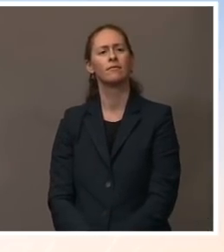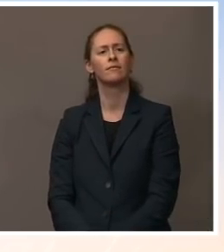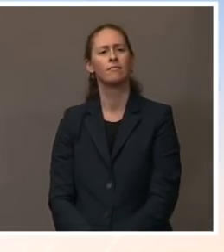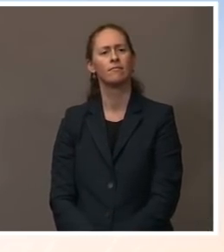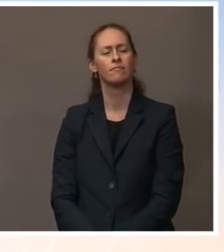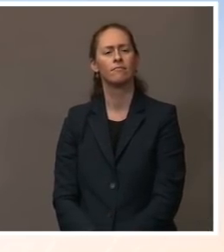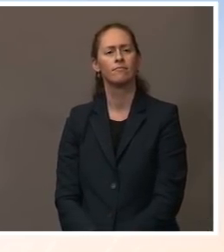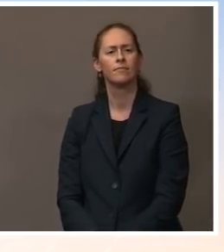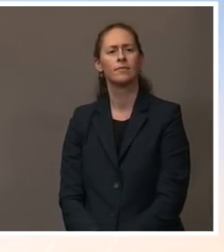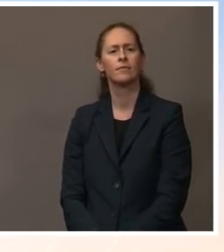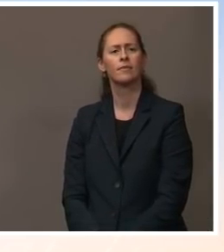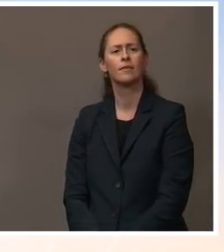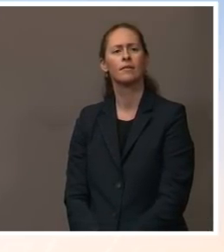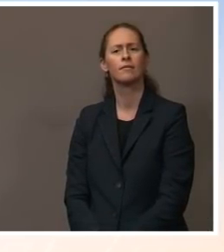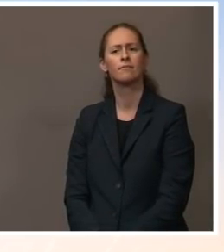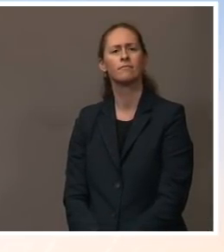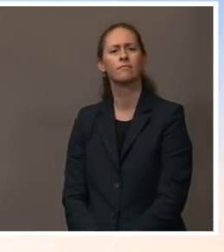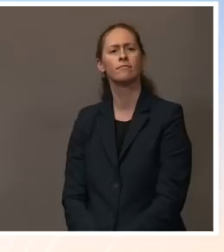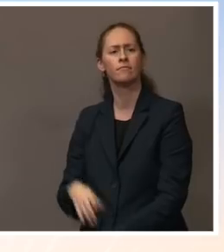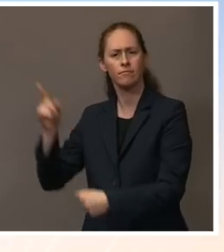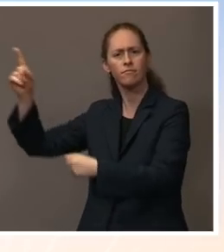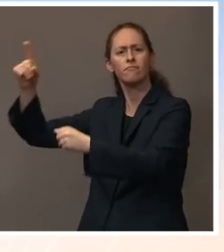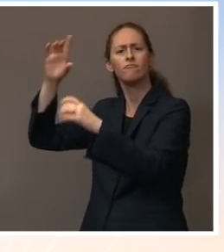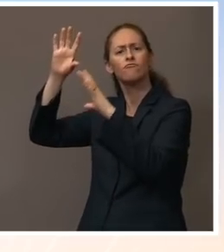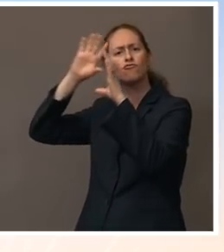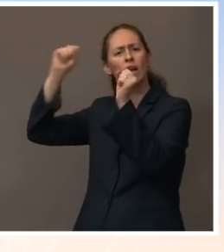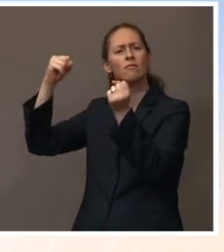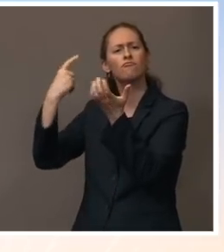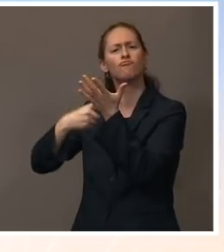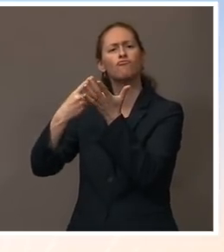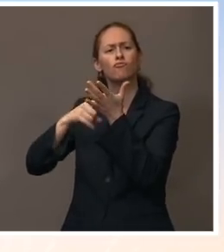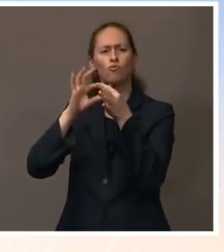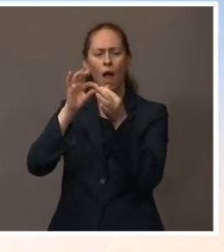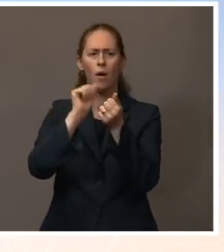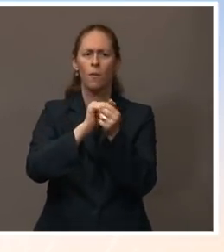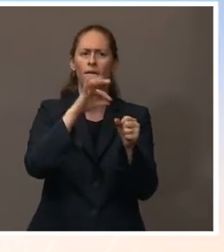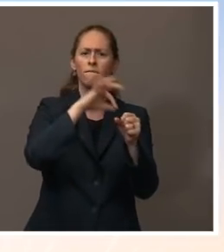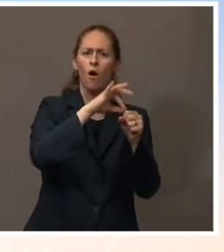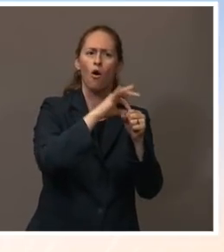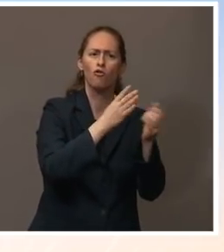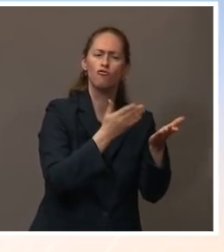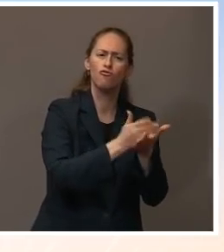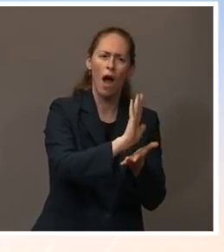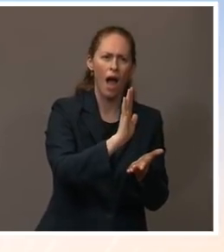as a battle for the soul of America. What does the administration think is more important for the soul: